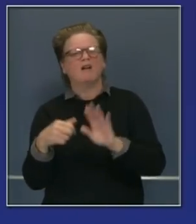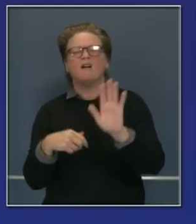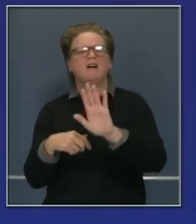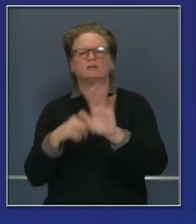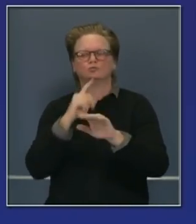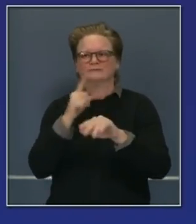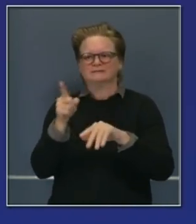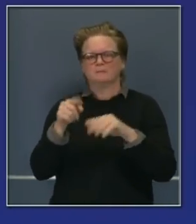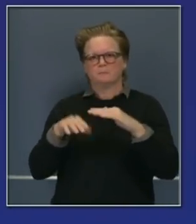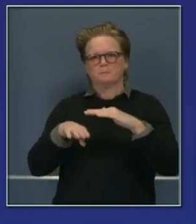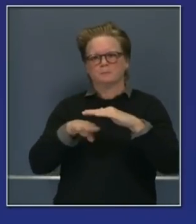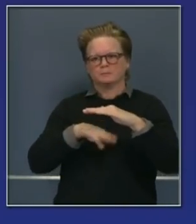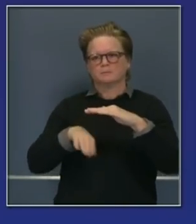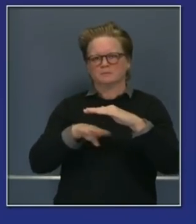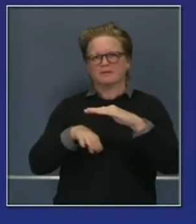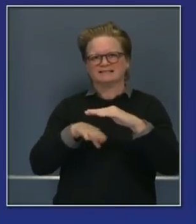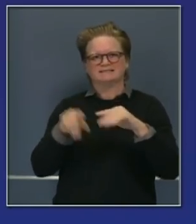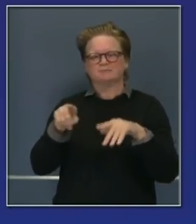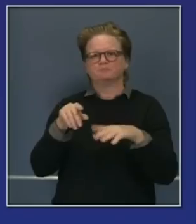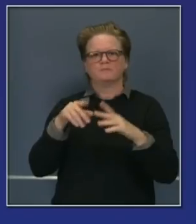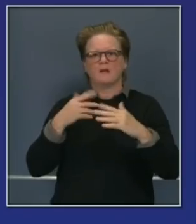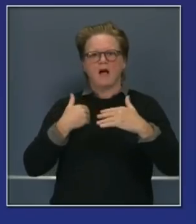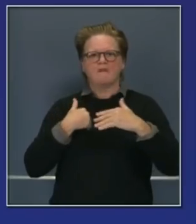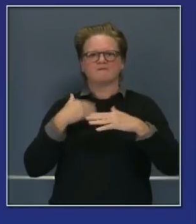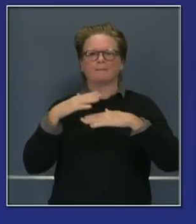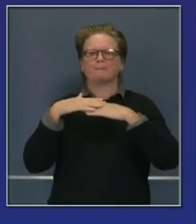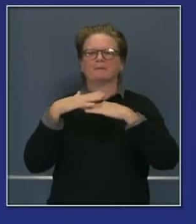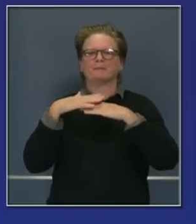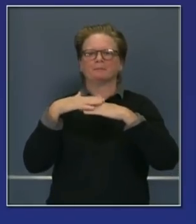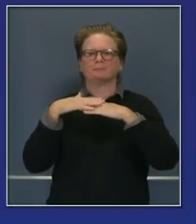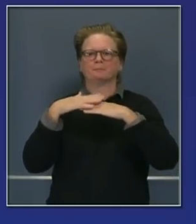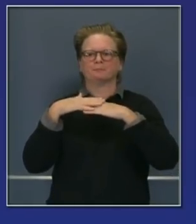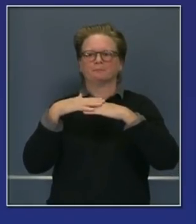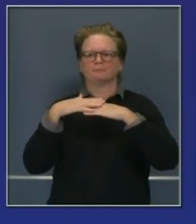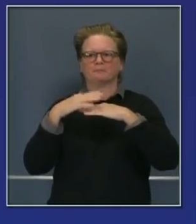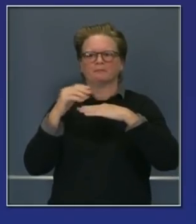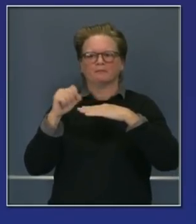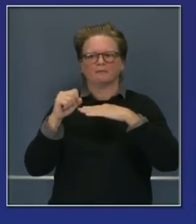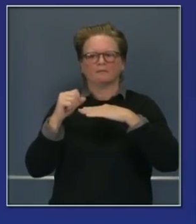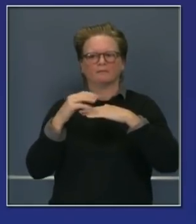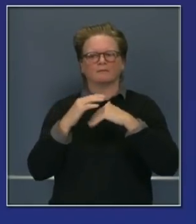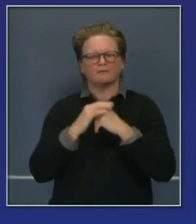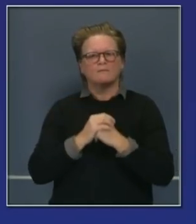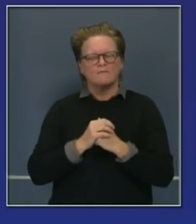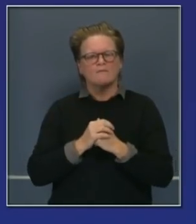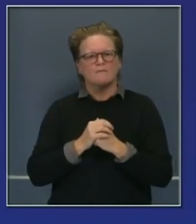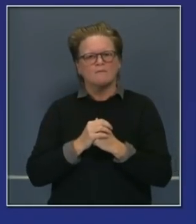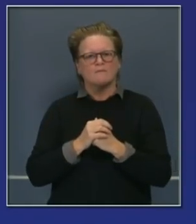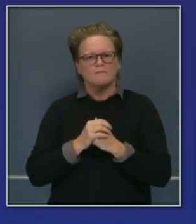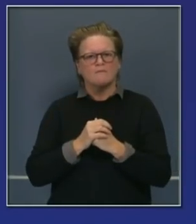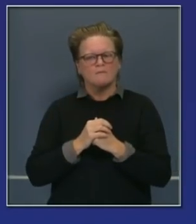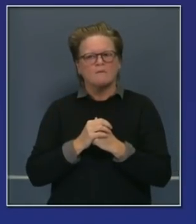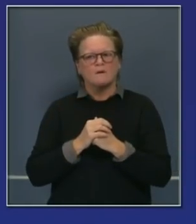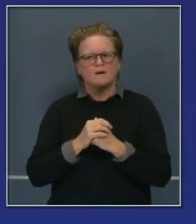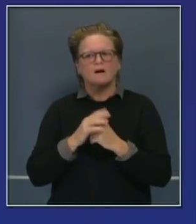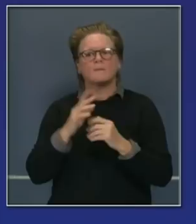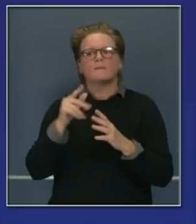CEILING. WE LOOKED AT IT AS A FLOOR, THE OPPORTUNITY TO ARCHITECT SOMETHING THAT NO OTHER STATE IN AMERICA HAS DONE.